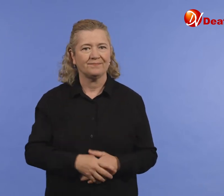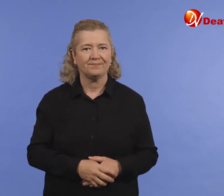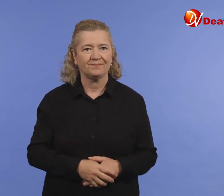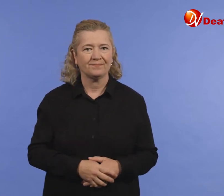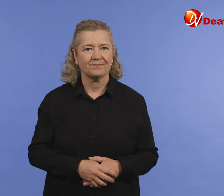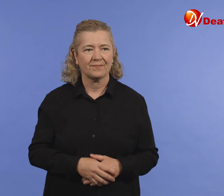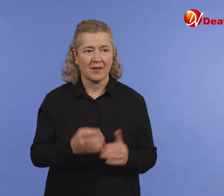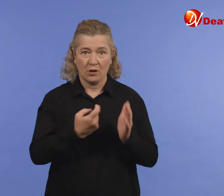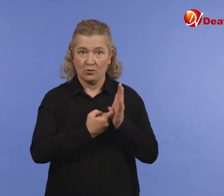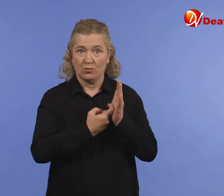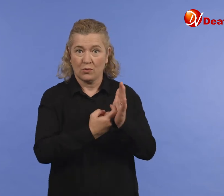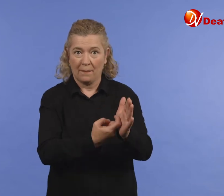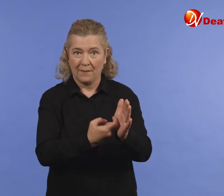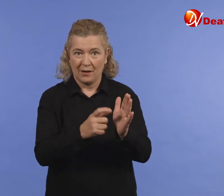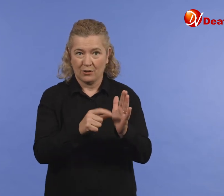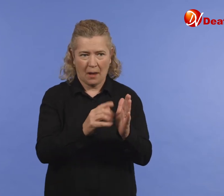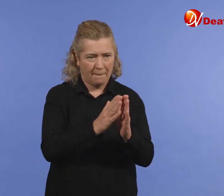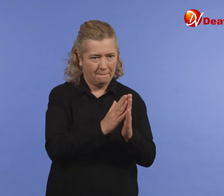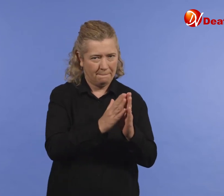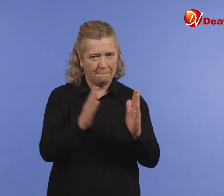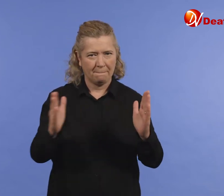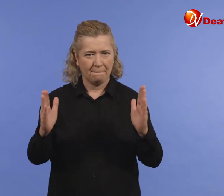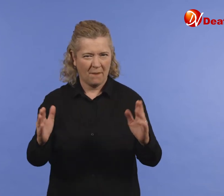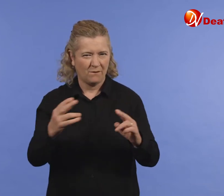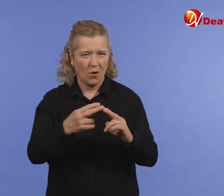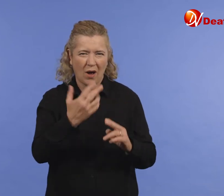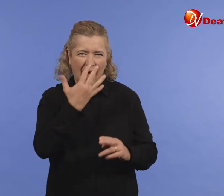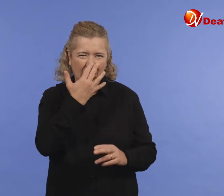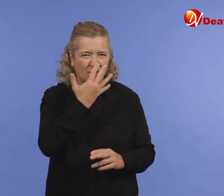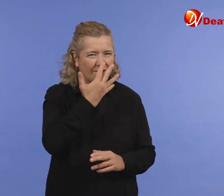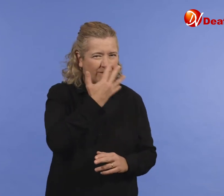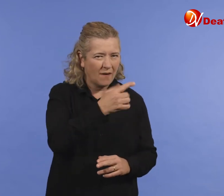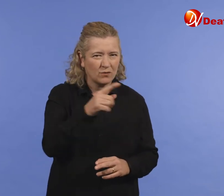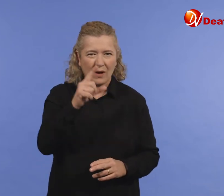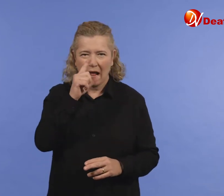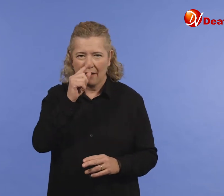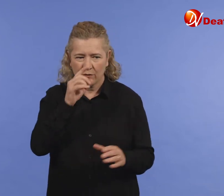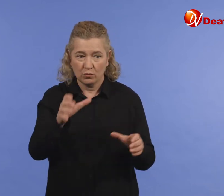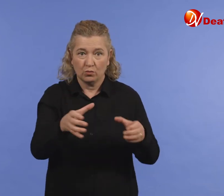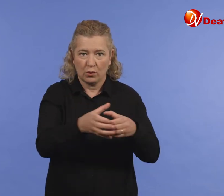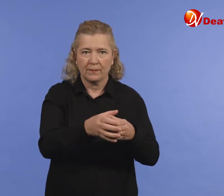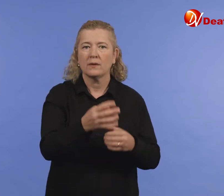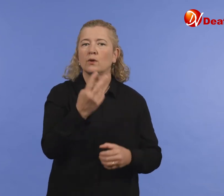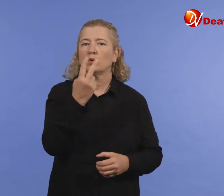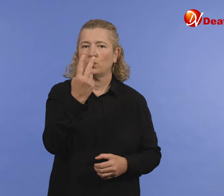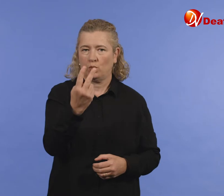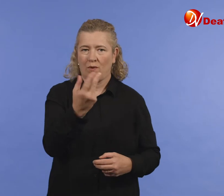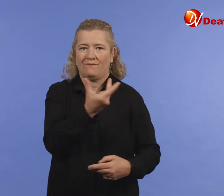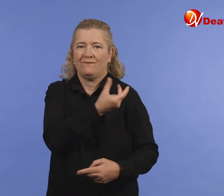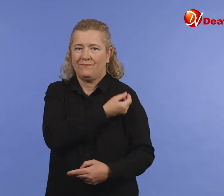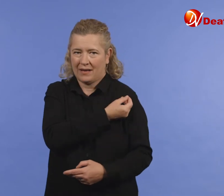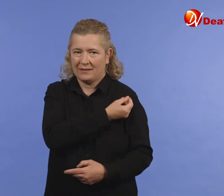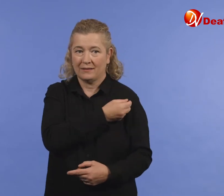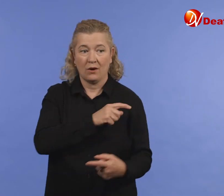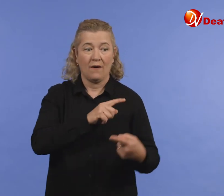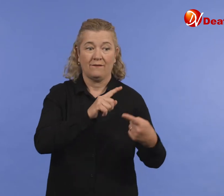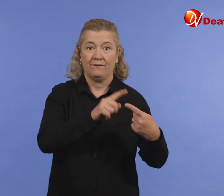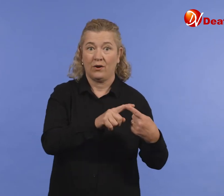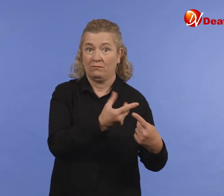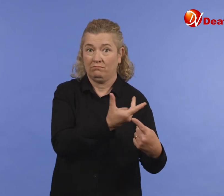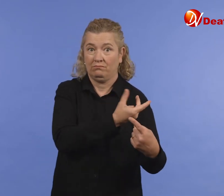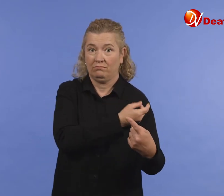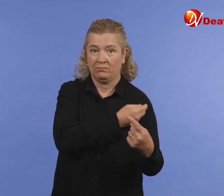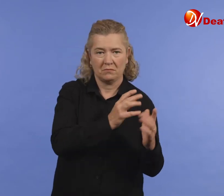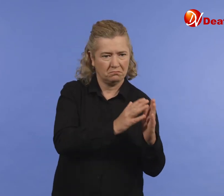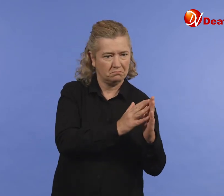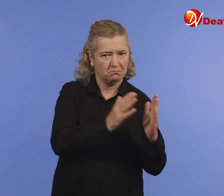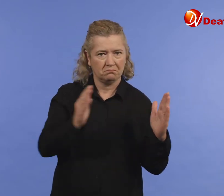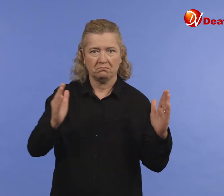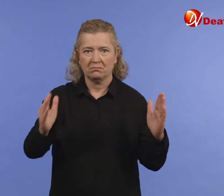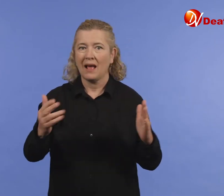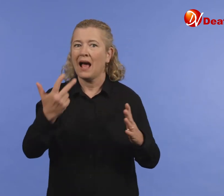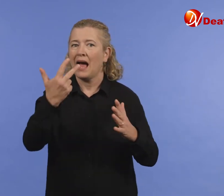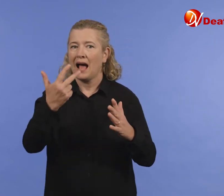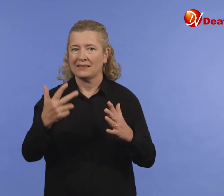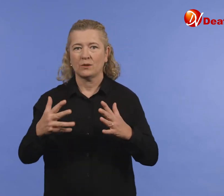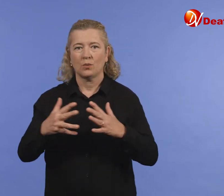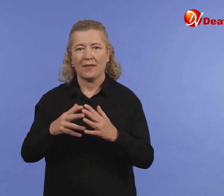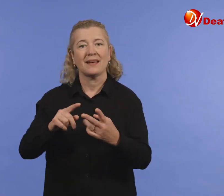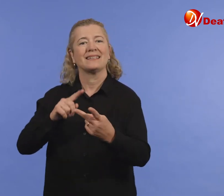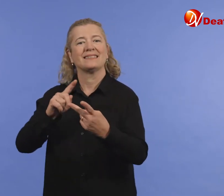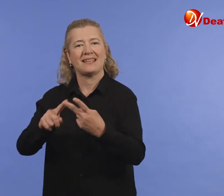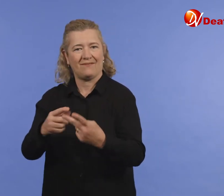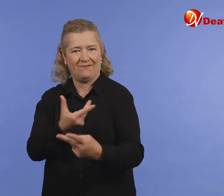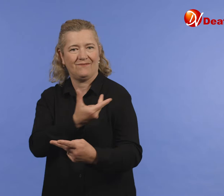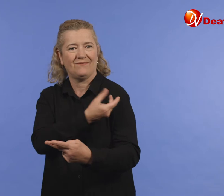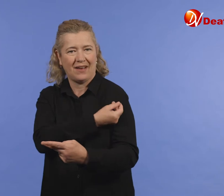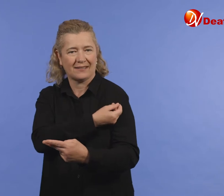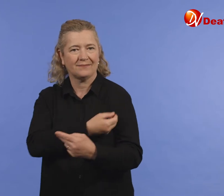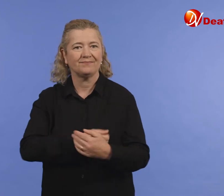The recommended schedule for vaccination for 5-11 year old age group is 2 doses, 8 weeks apart.